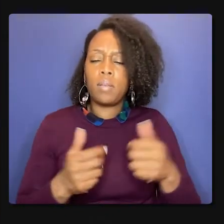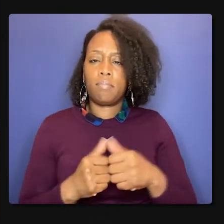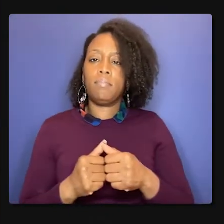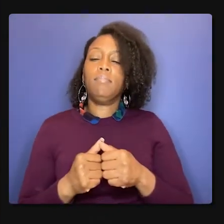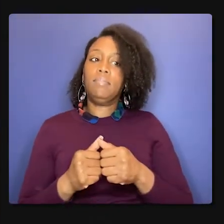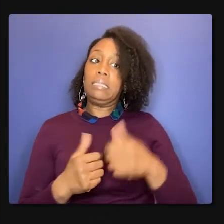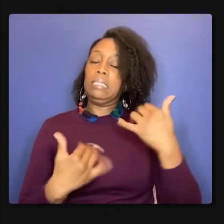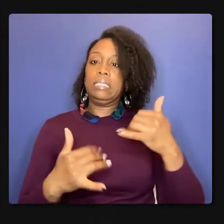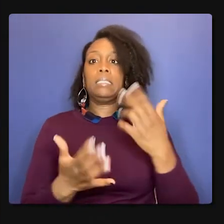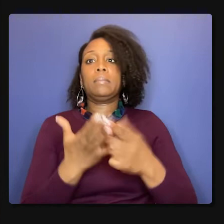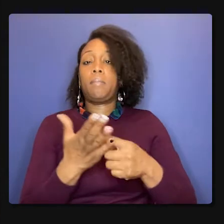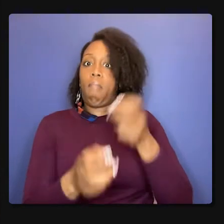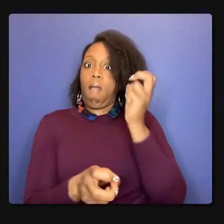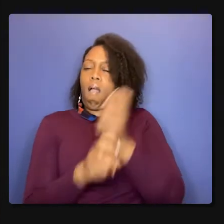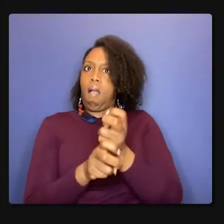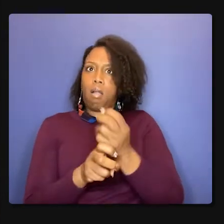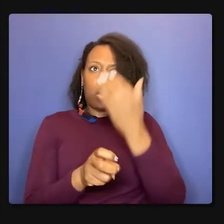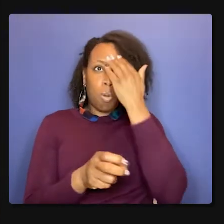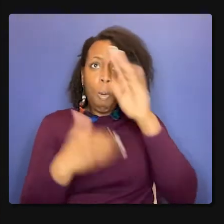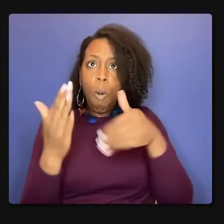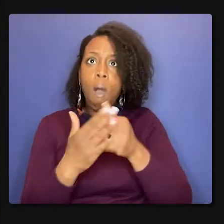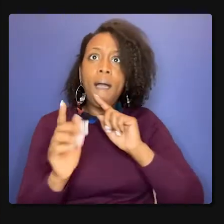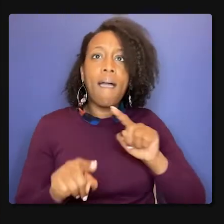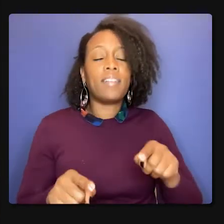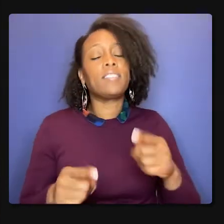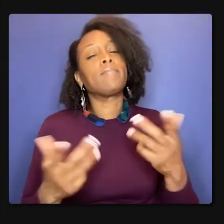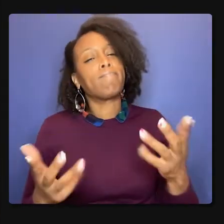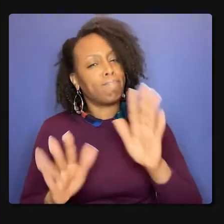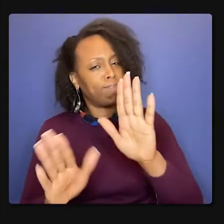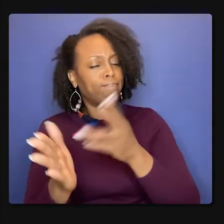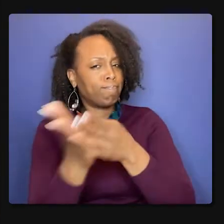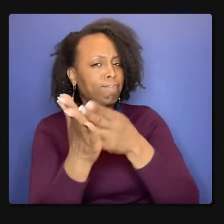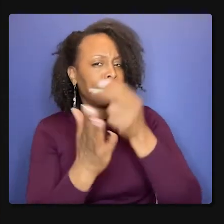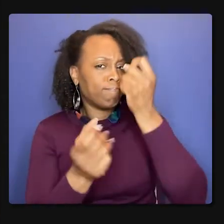These can be tough questions to know all the answers to. Honestly, we understand